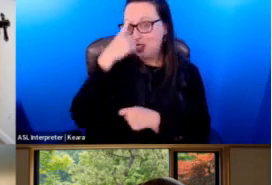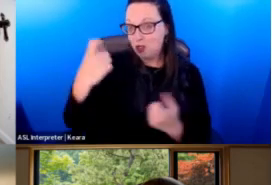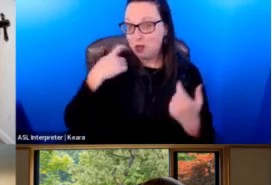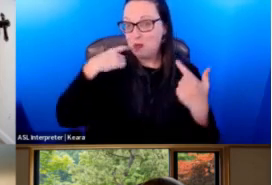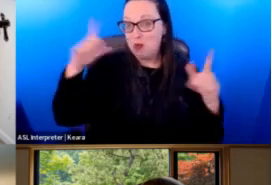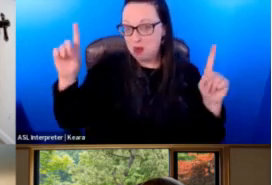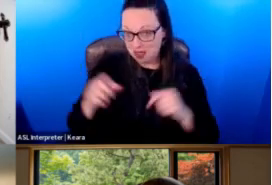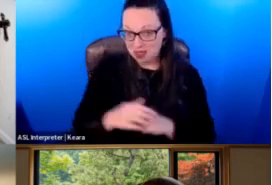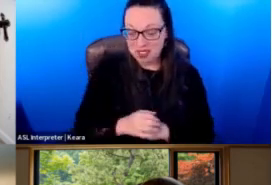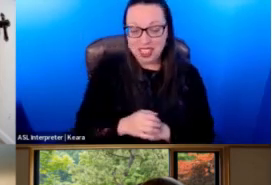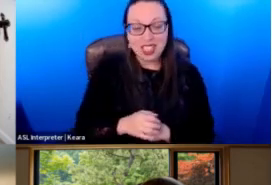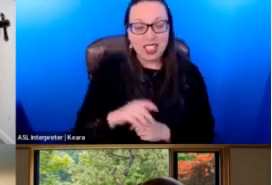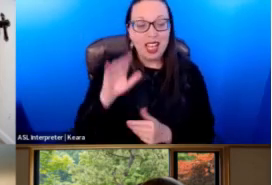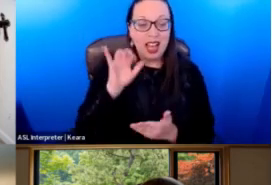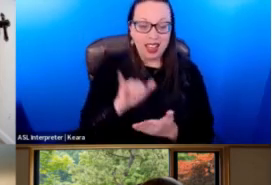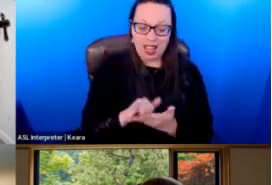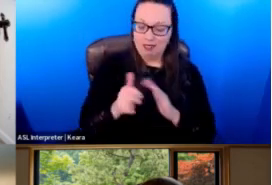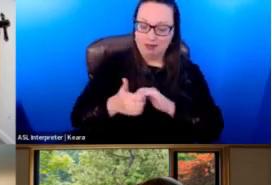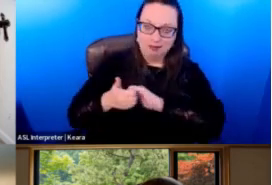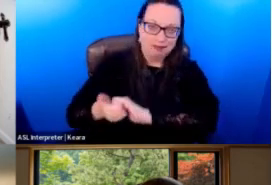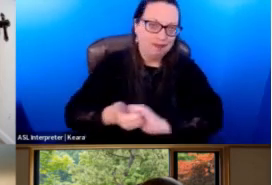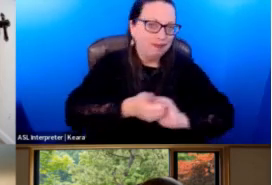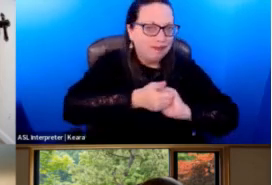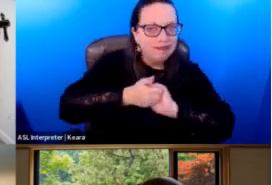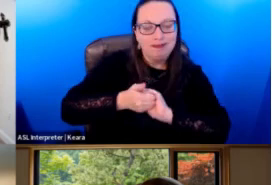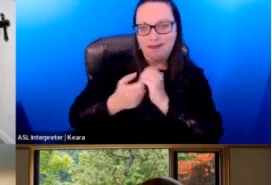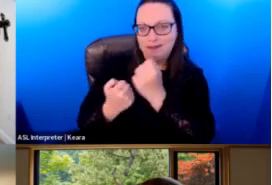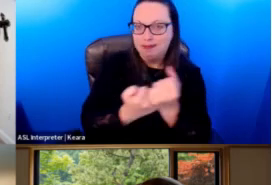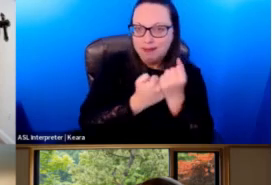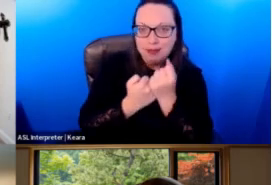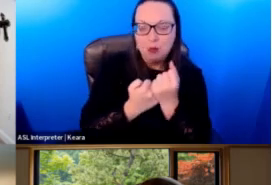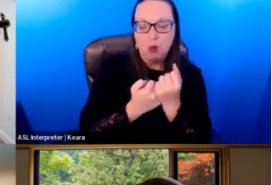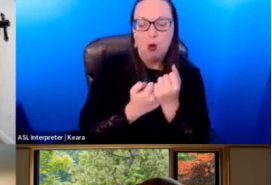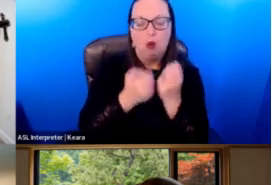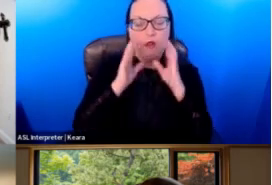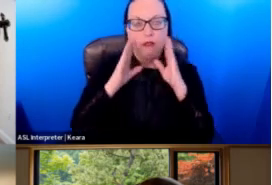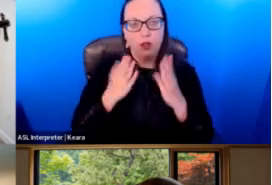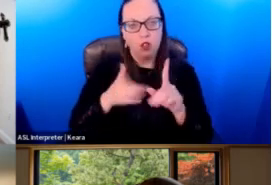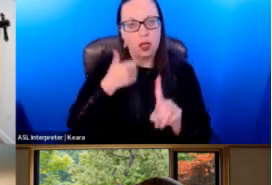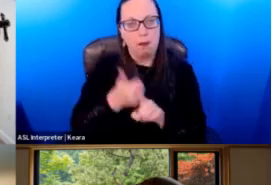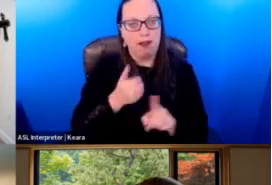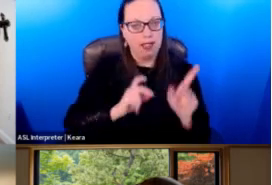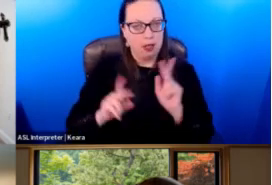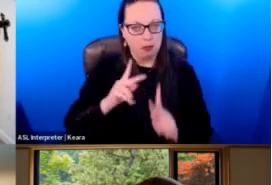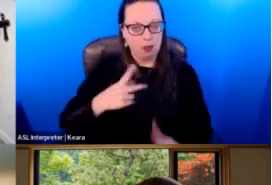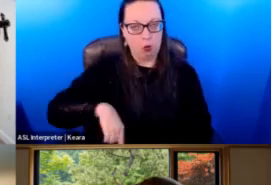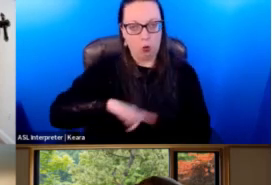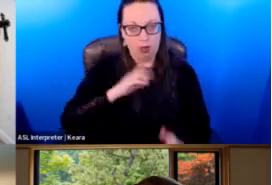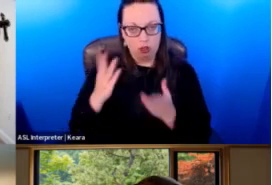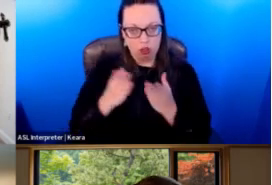Disabilities, a state protection and advocacy agencies, a university centers UCEDDs, traumatic brain injury program.